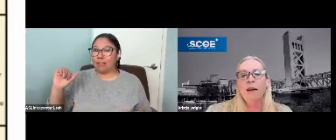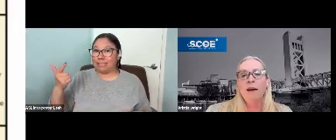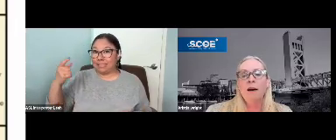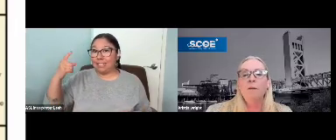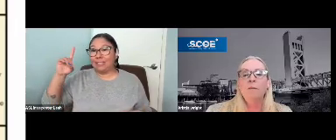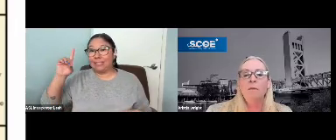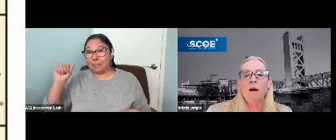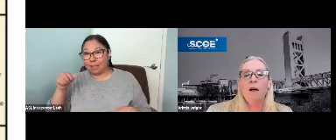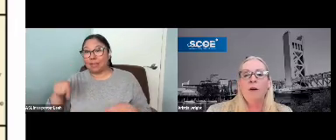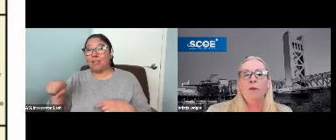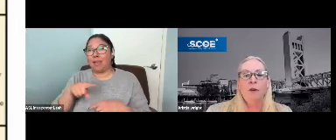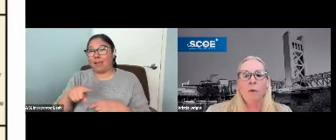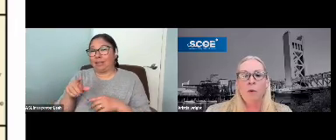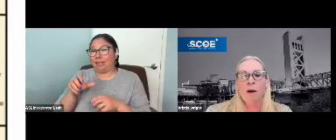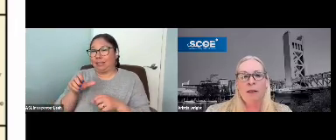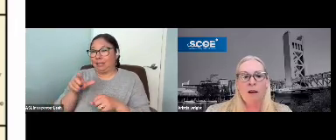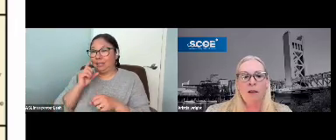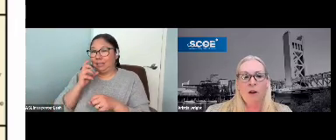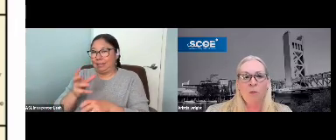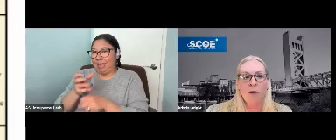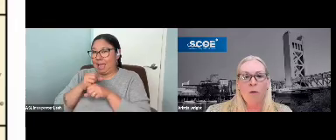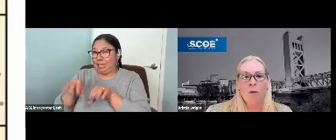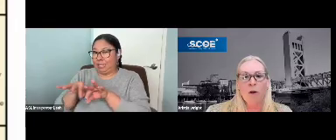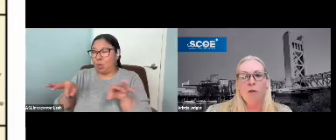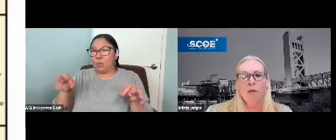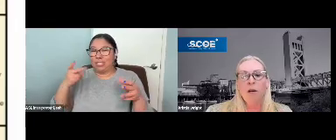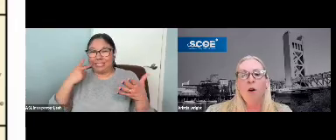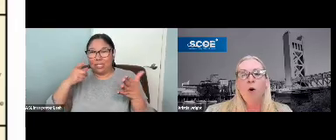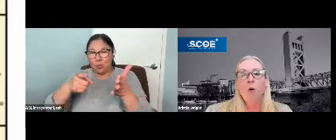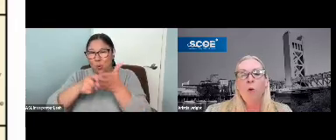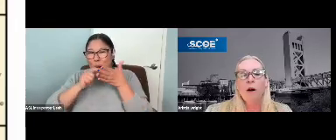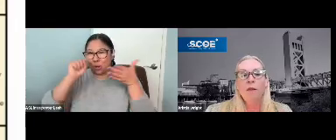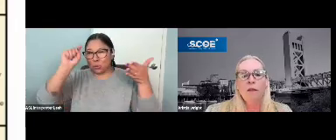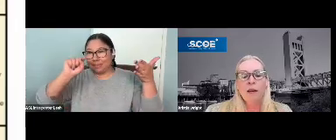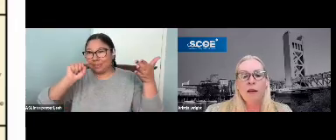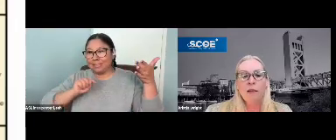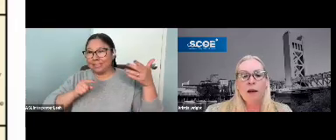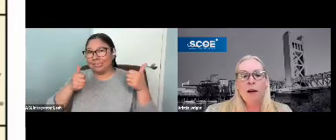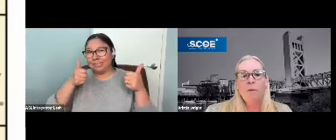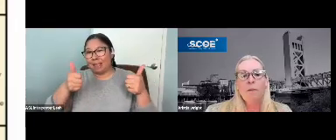you'll see um on there the requirements. I'll let you read through those. One of the things